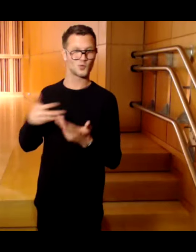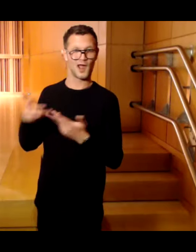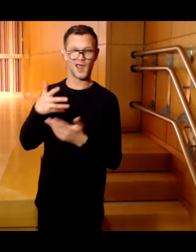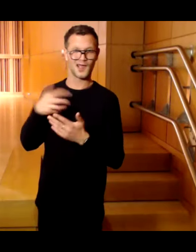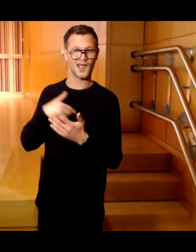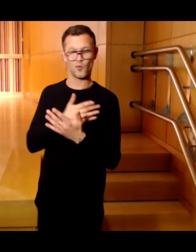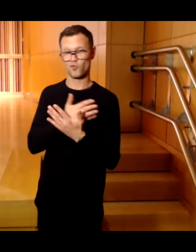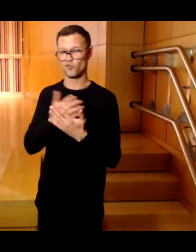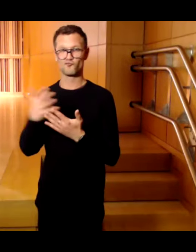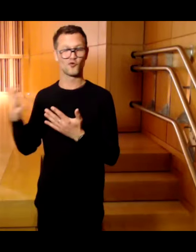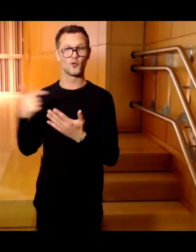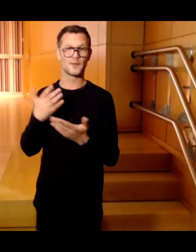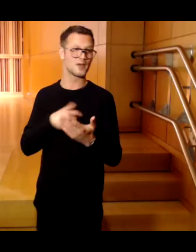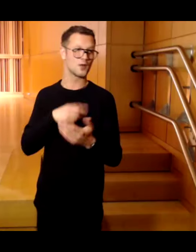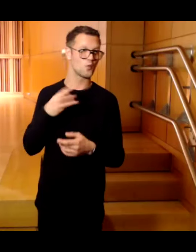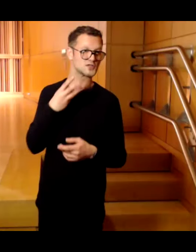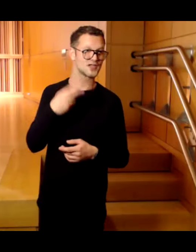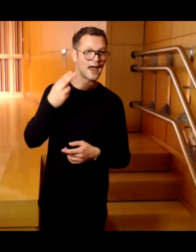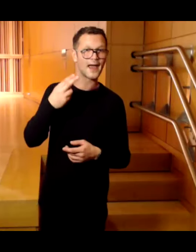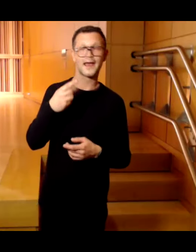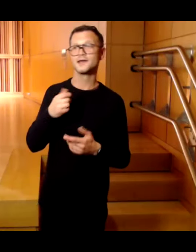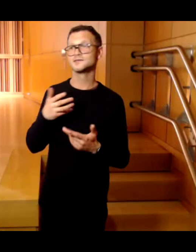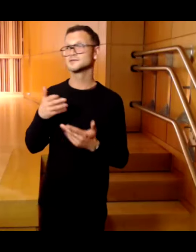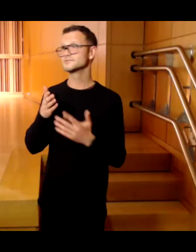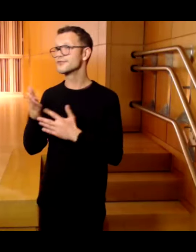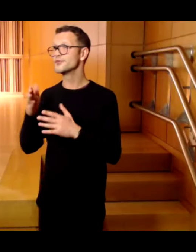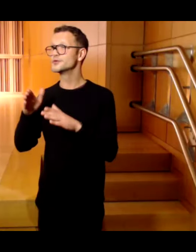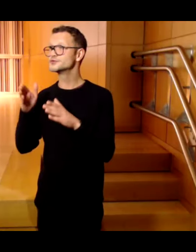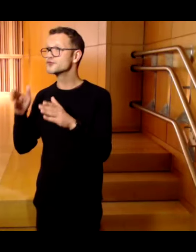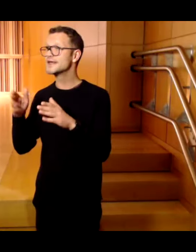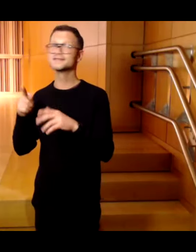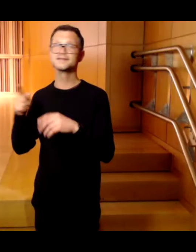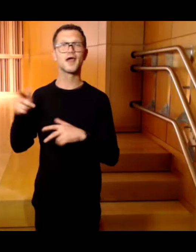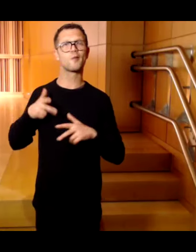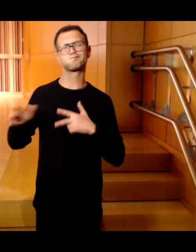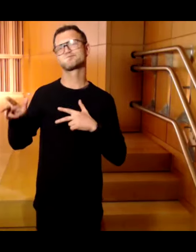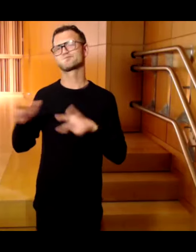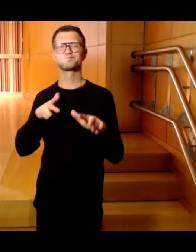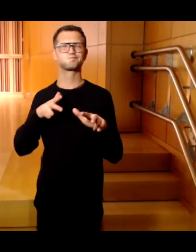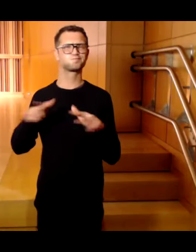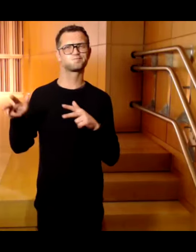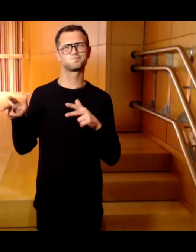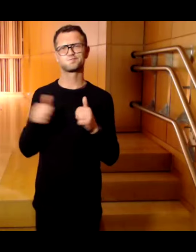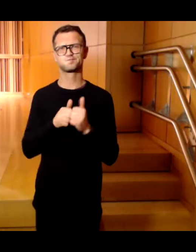Whether in Washington Heights, through whose streets. He fearlessly strolled with his locks and a tight bun.